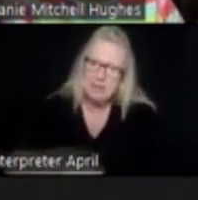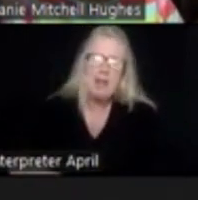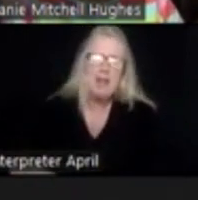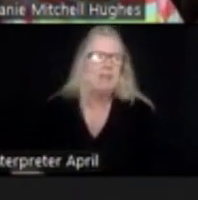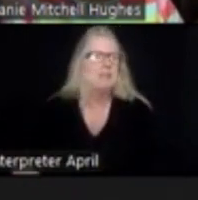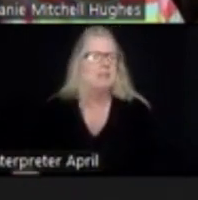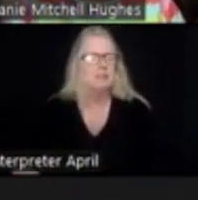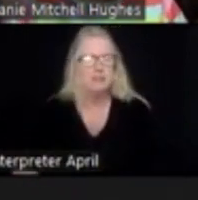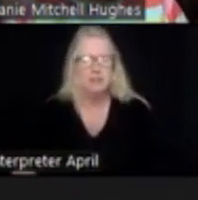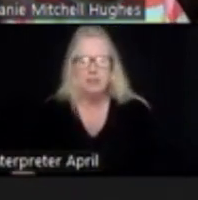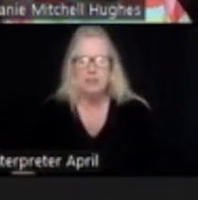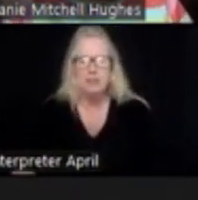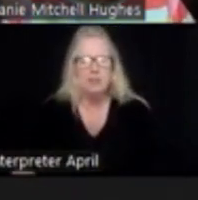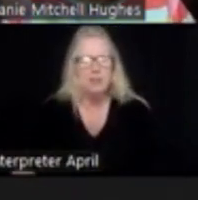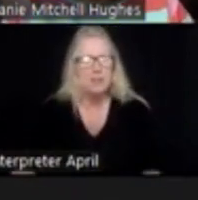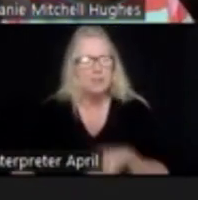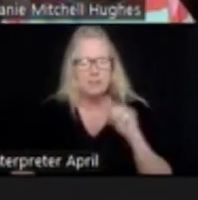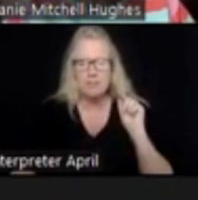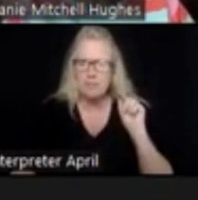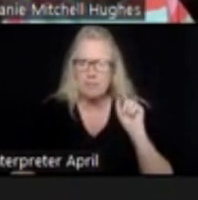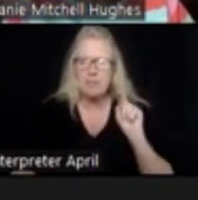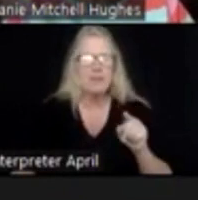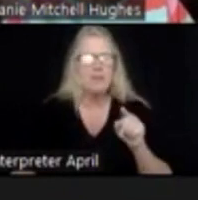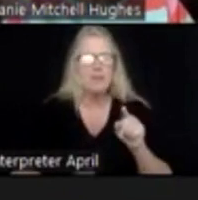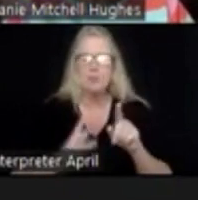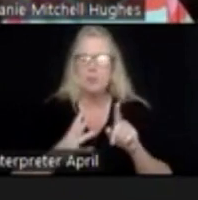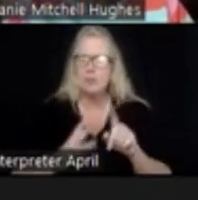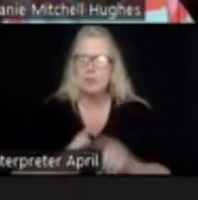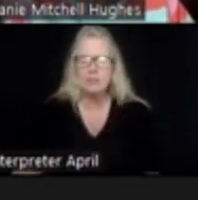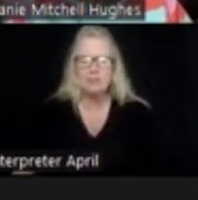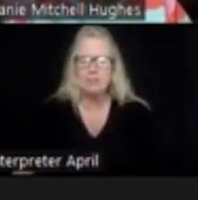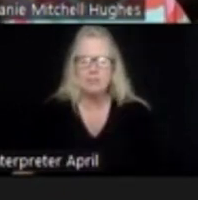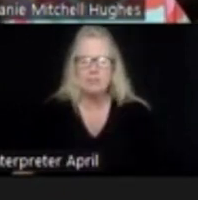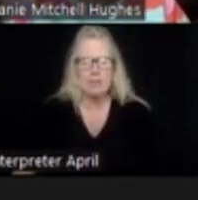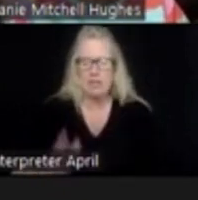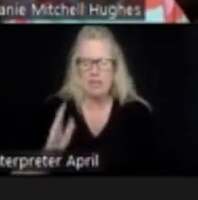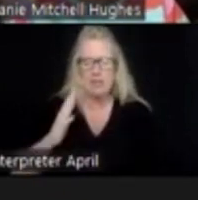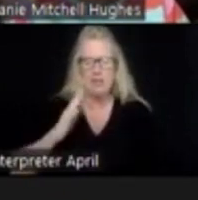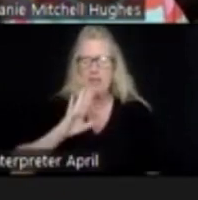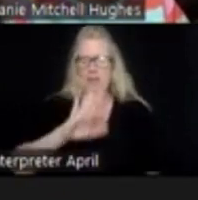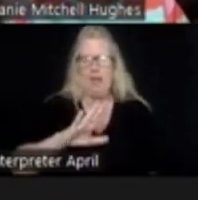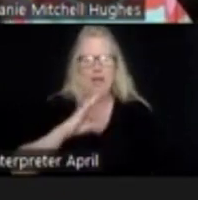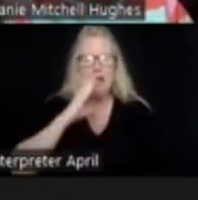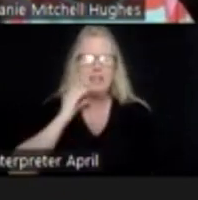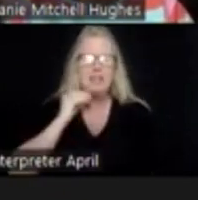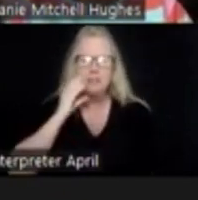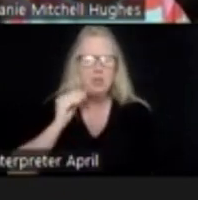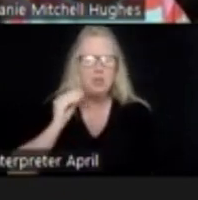THIS ONE COMES OUT OF A TIME WHEN I COULD NOT FIND